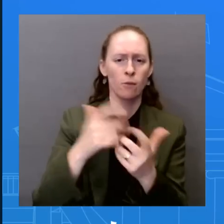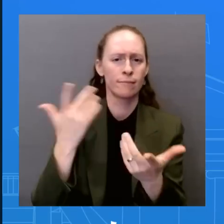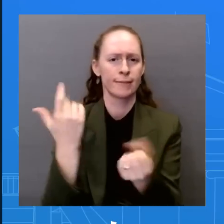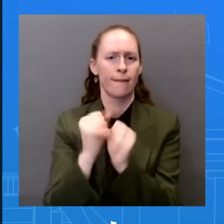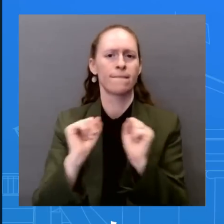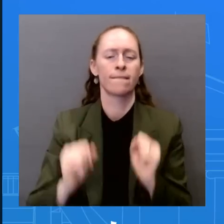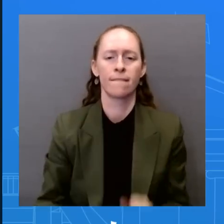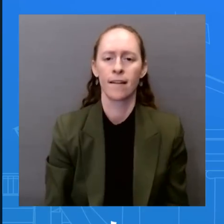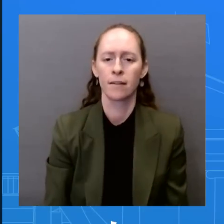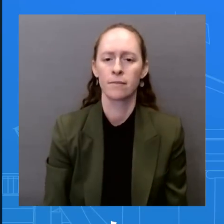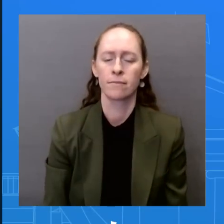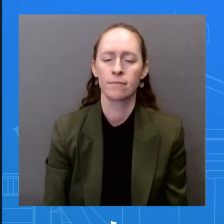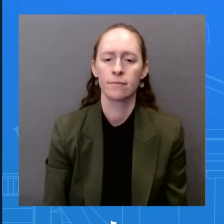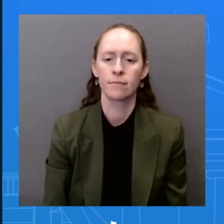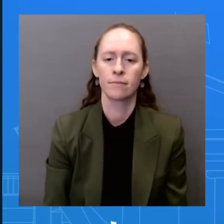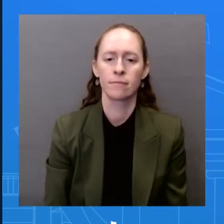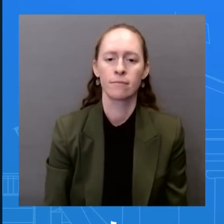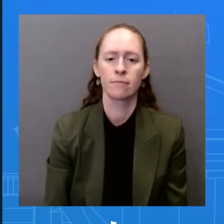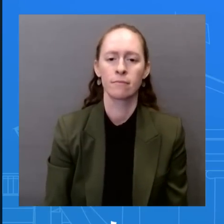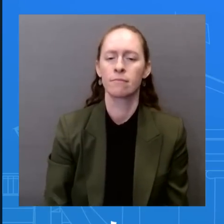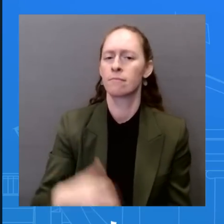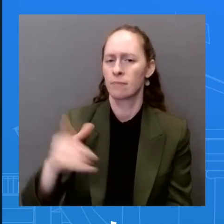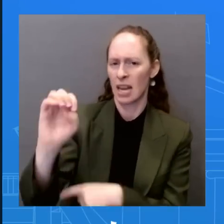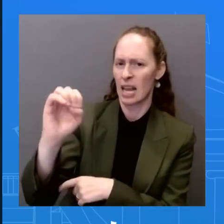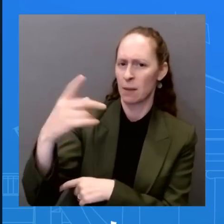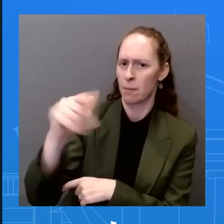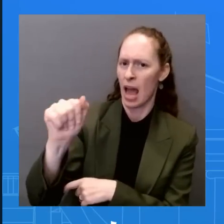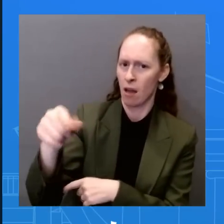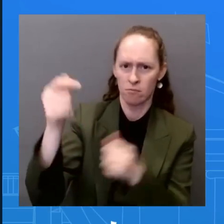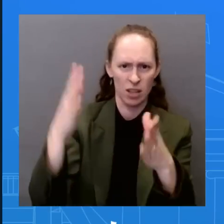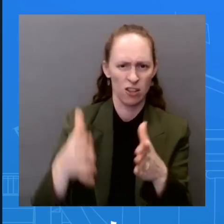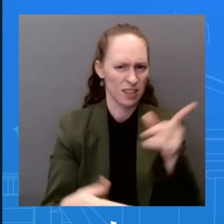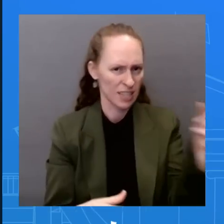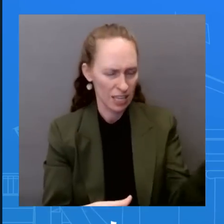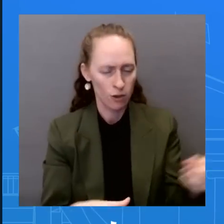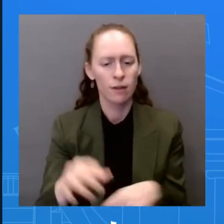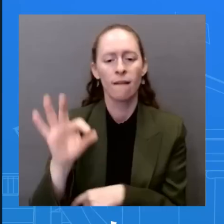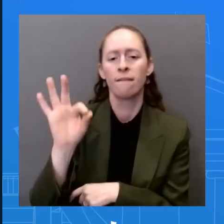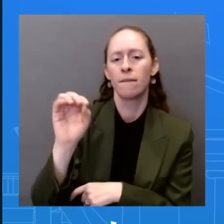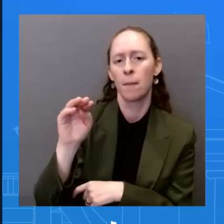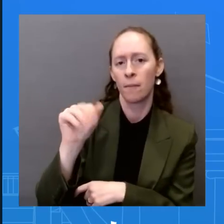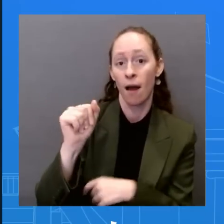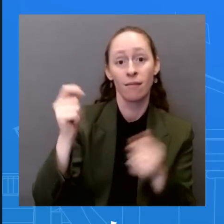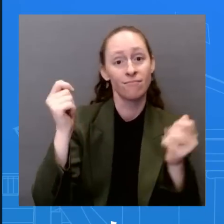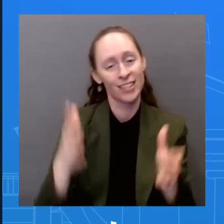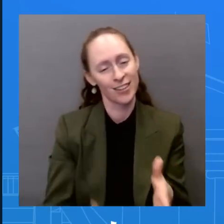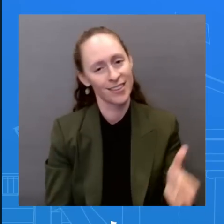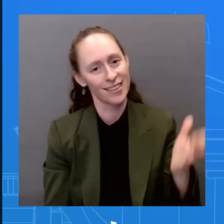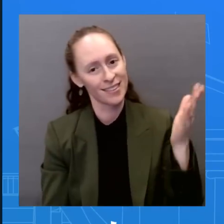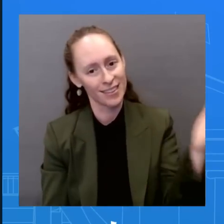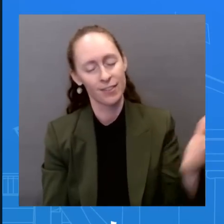The FEMA Administrator, Criswell, was there recently, as well as Mitch Landrieu was there on Friday.